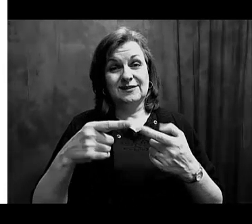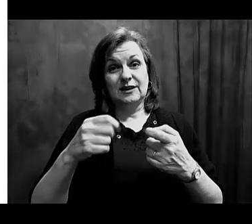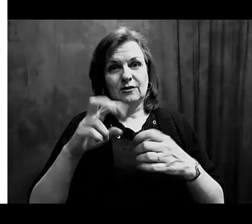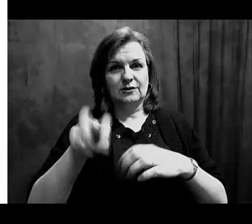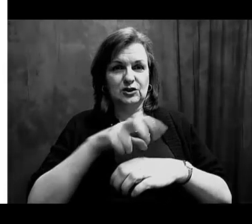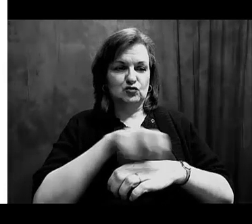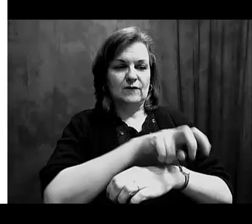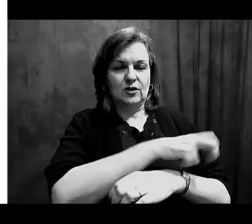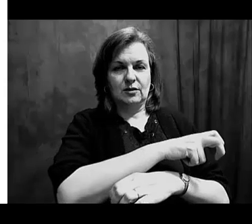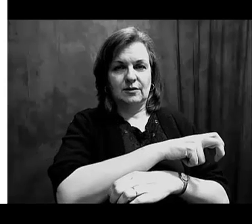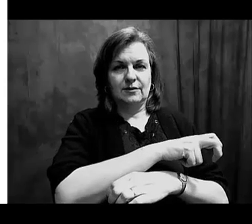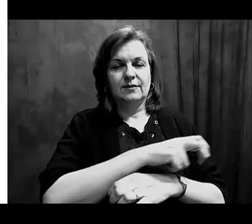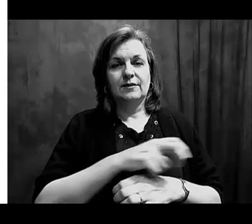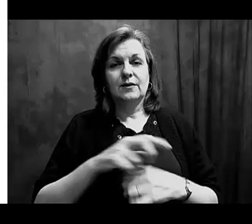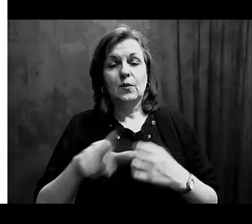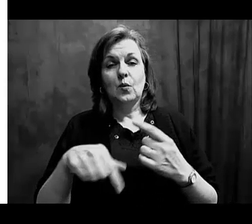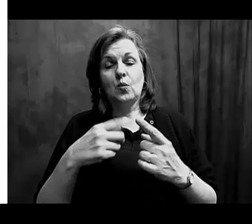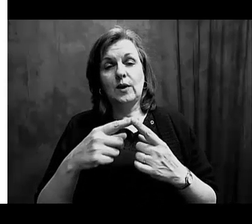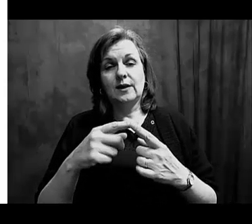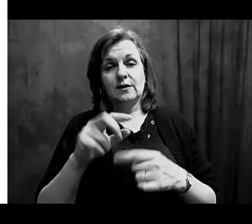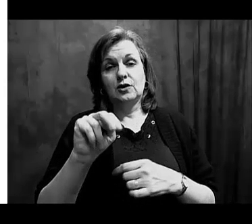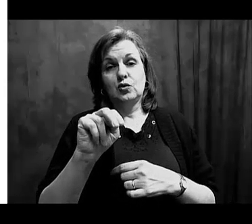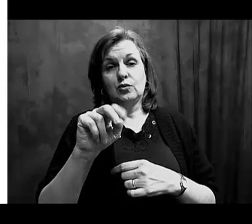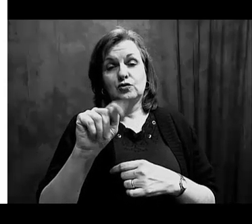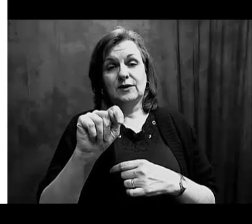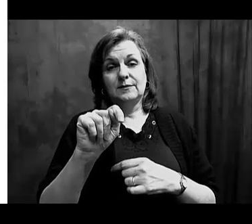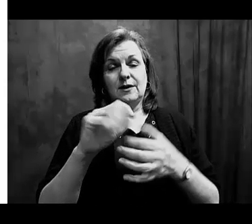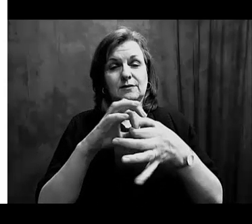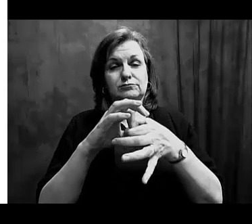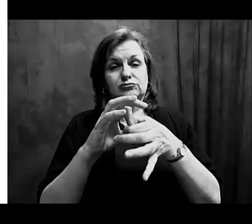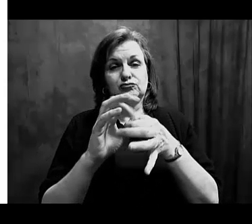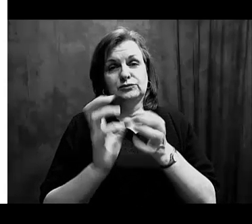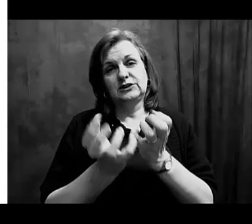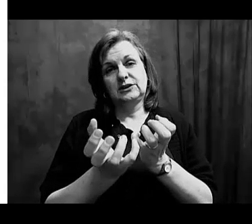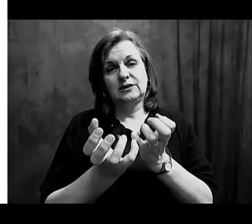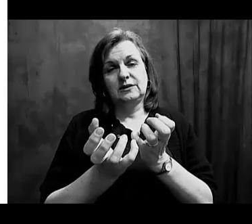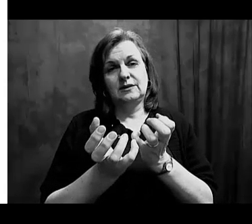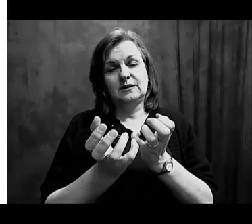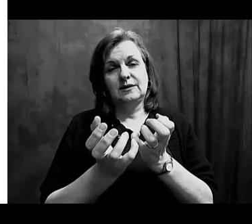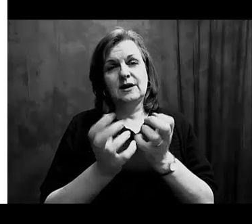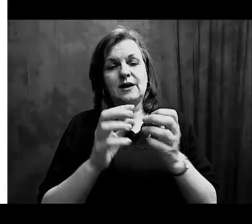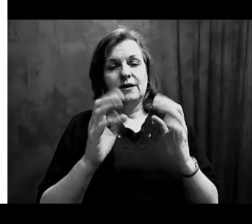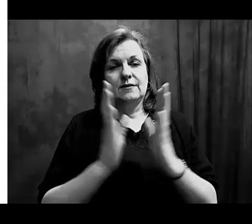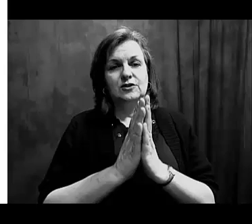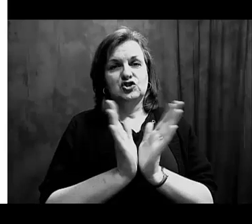when the neurotransmitter gets broken down the ion channel closes sodium stops